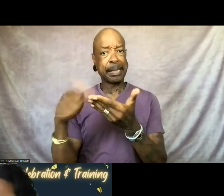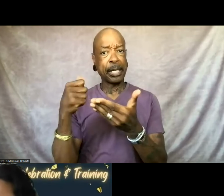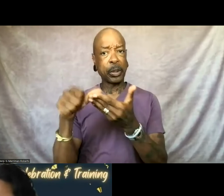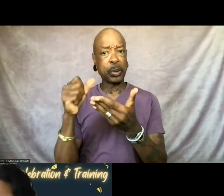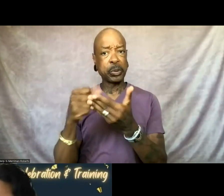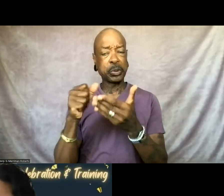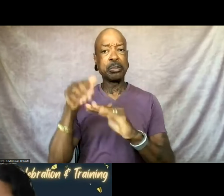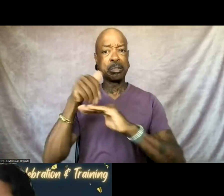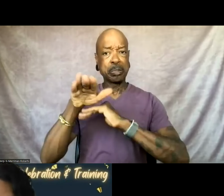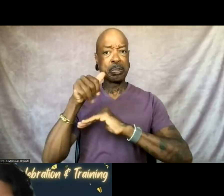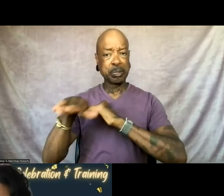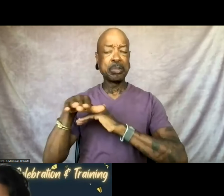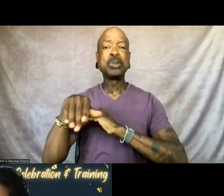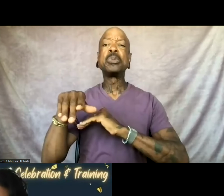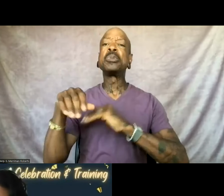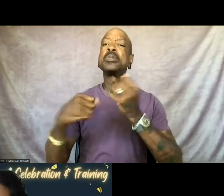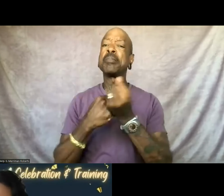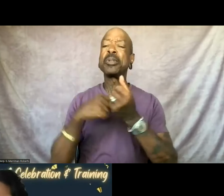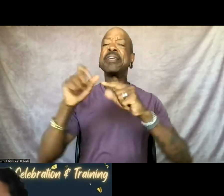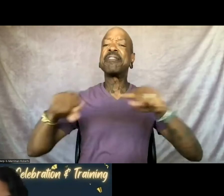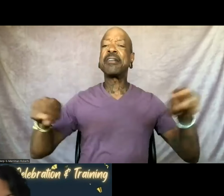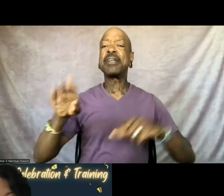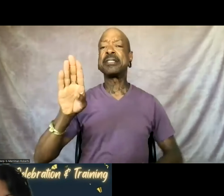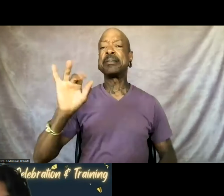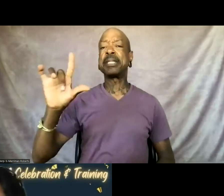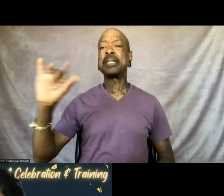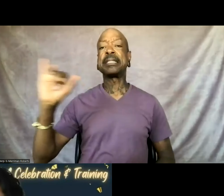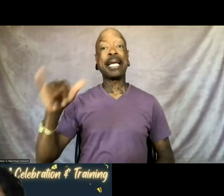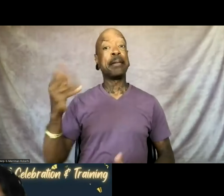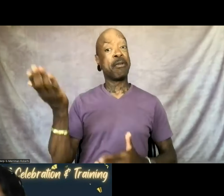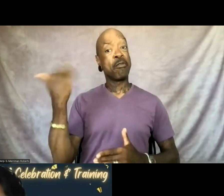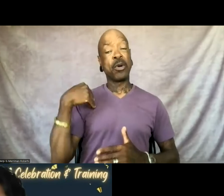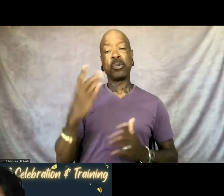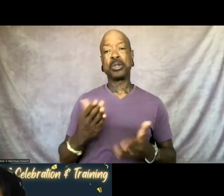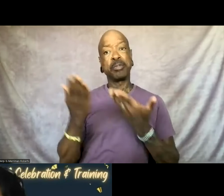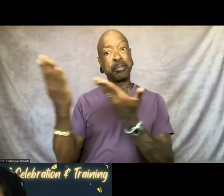advocacy groups, community organizations that submitted